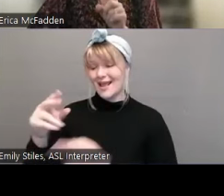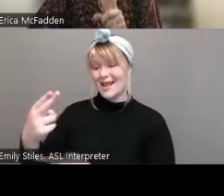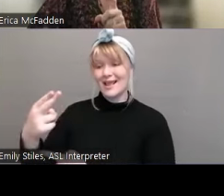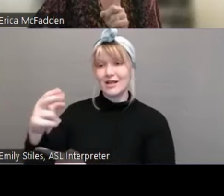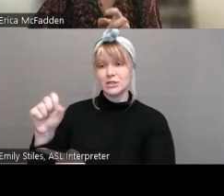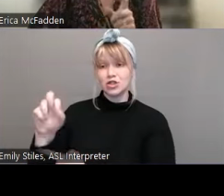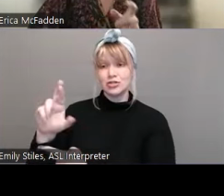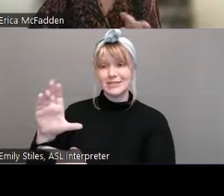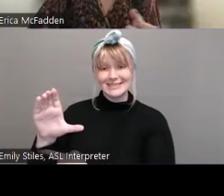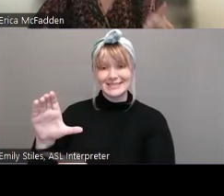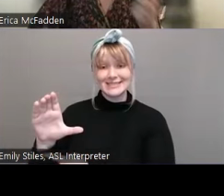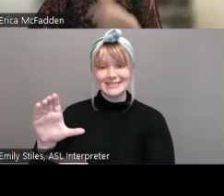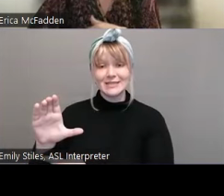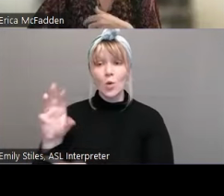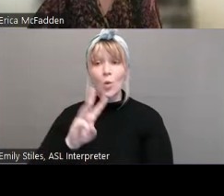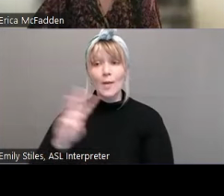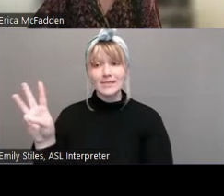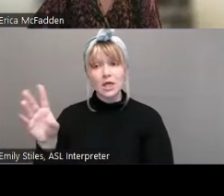we will share an email address at the end as well.